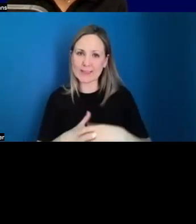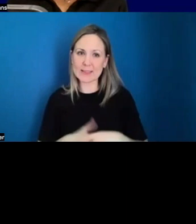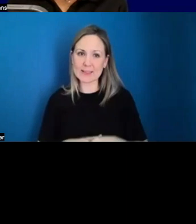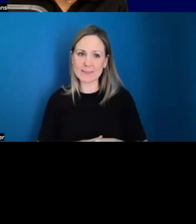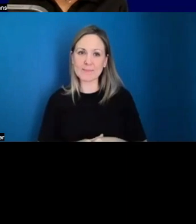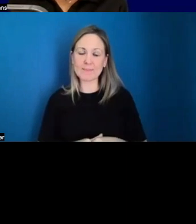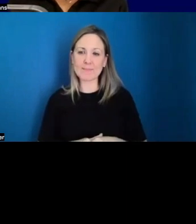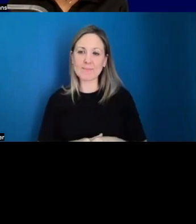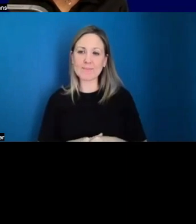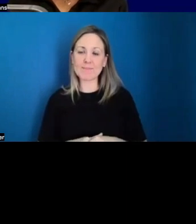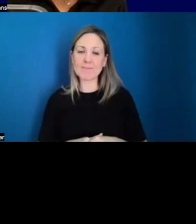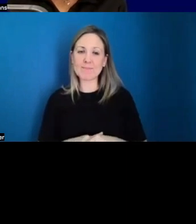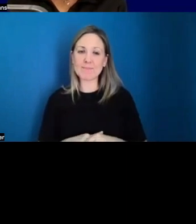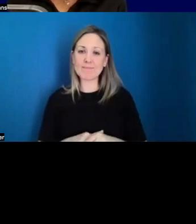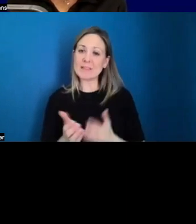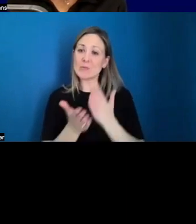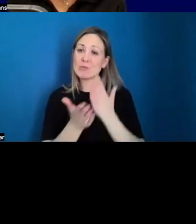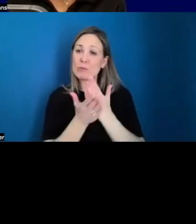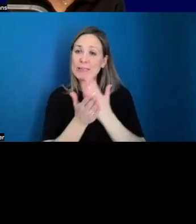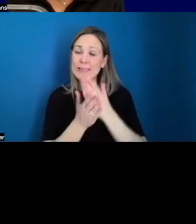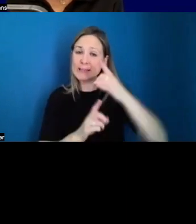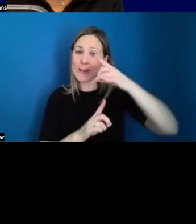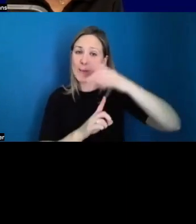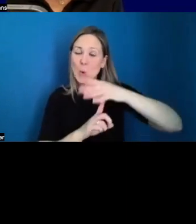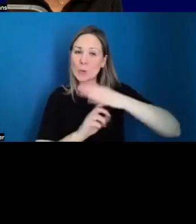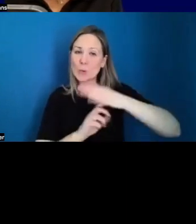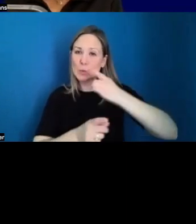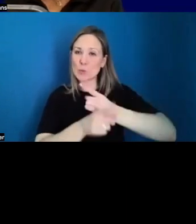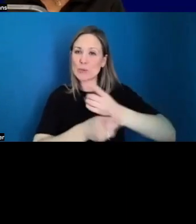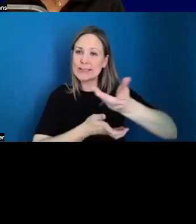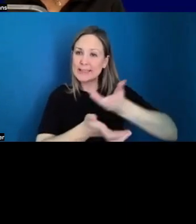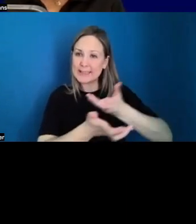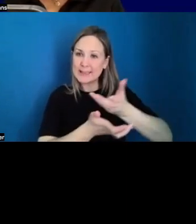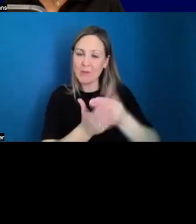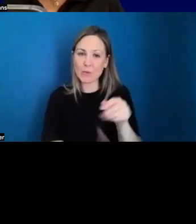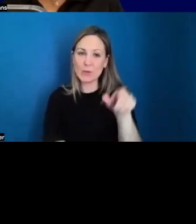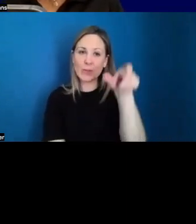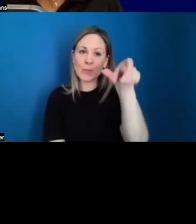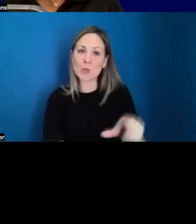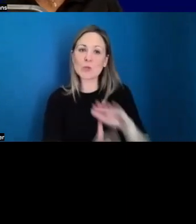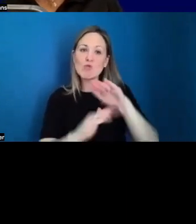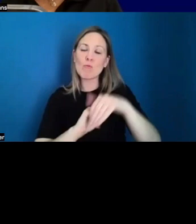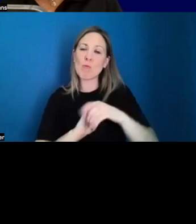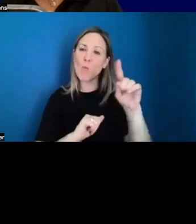Initially it is important to discuss with individuals what strategies could be used